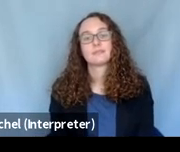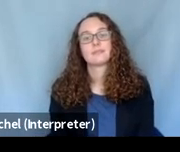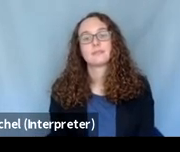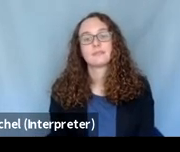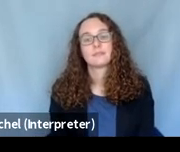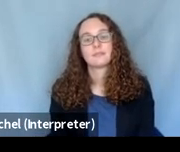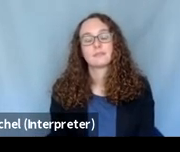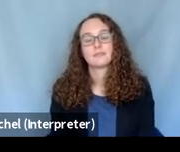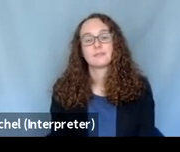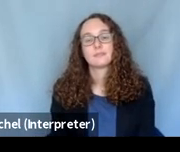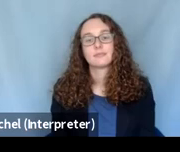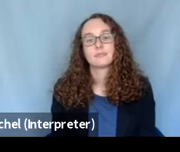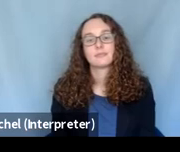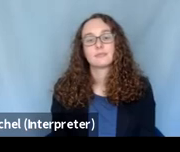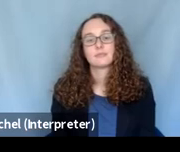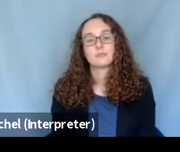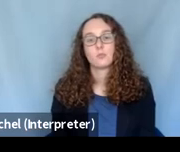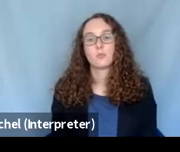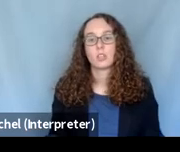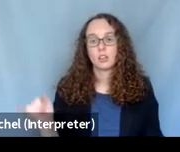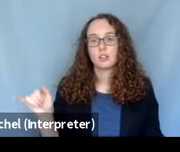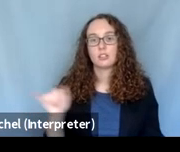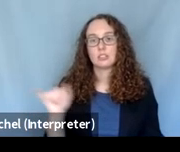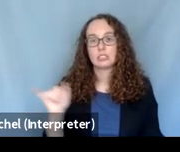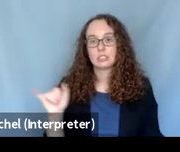that same question came up as Tech and Trades were Applied Technology...you